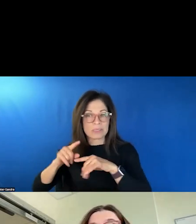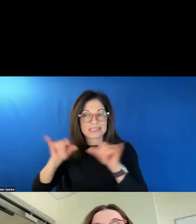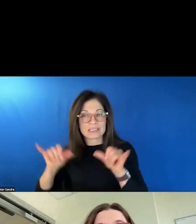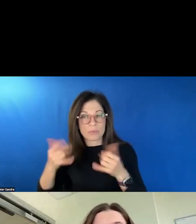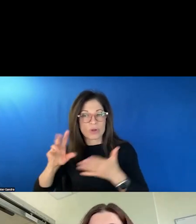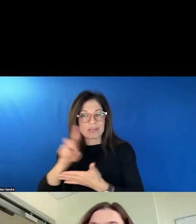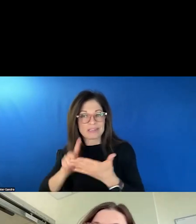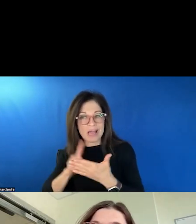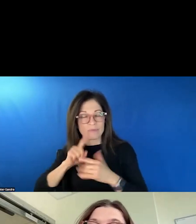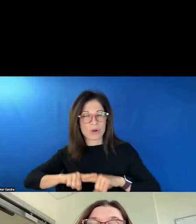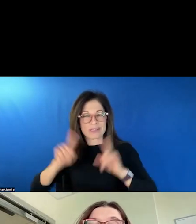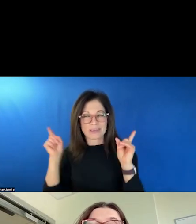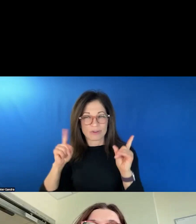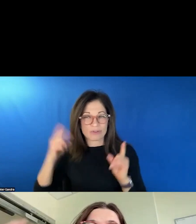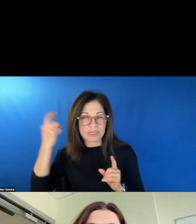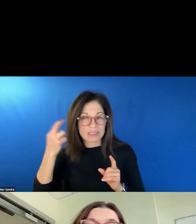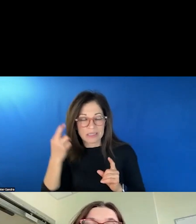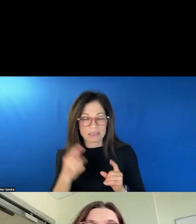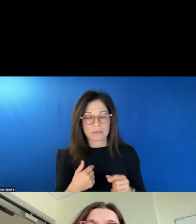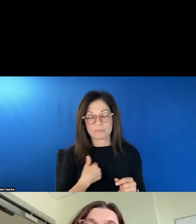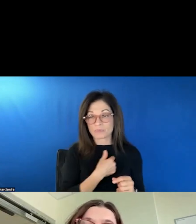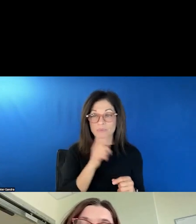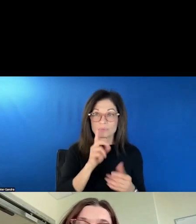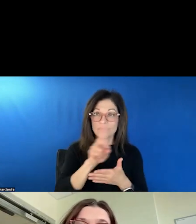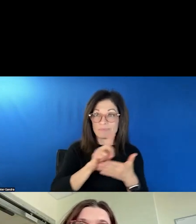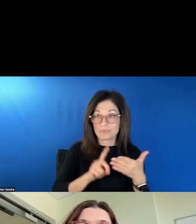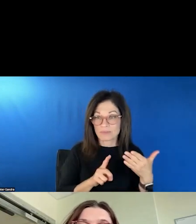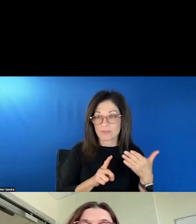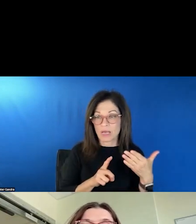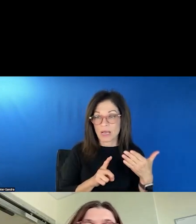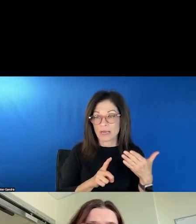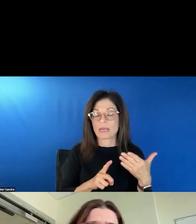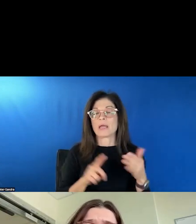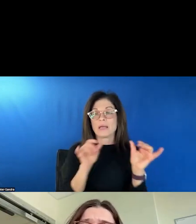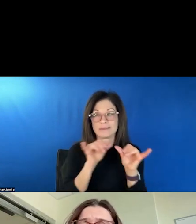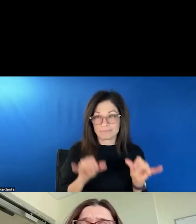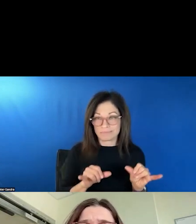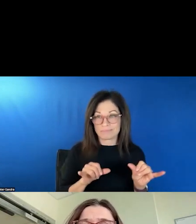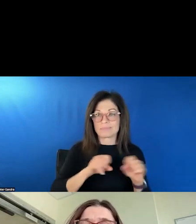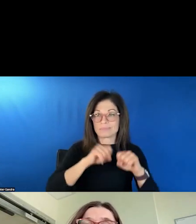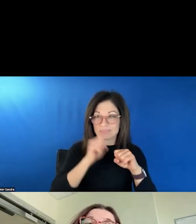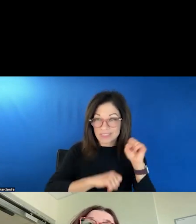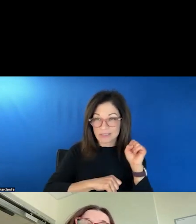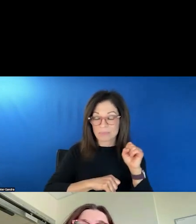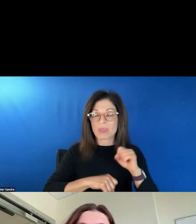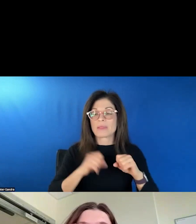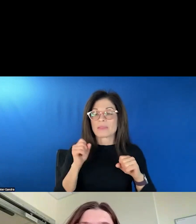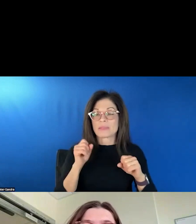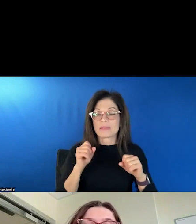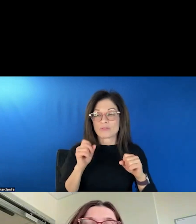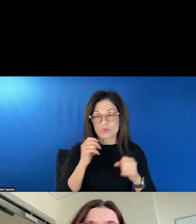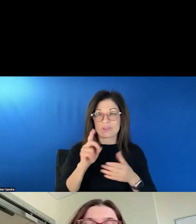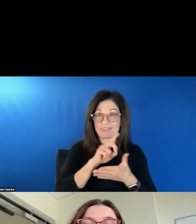COMPLETELY SEPARATE PURPOSE AND WE DESIGN A SYSTEM IN A WAY THAT